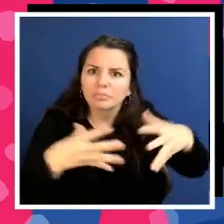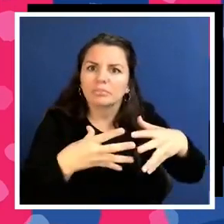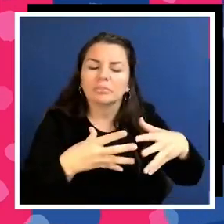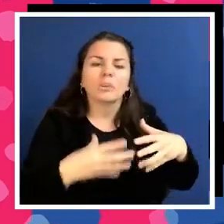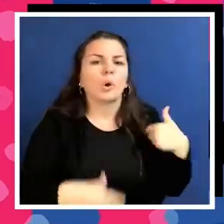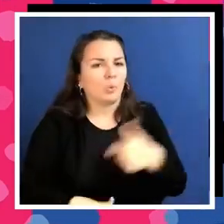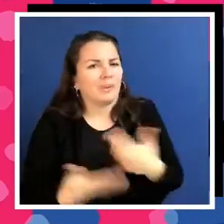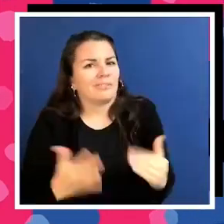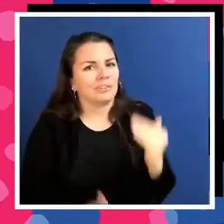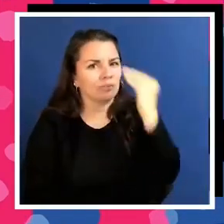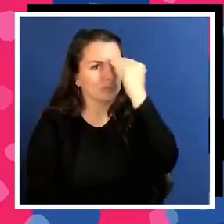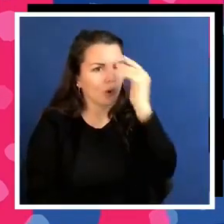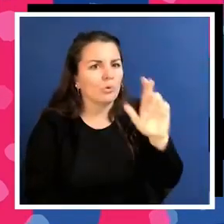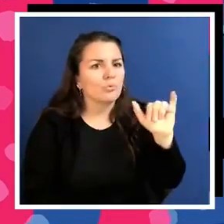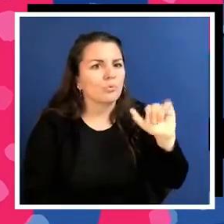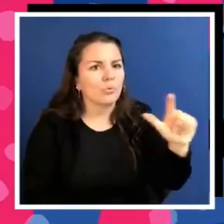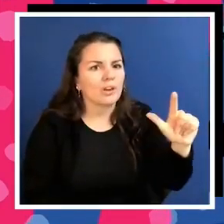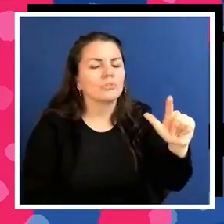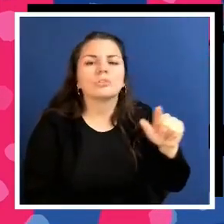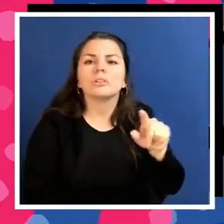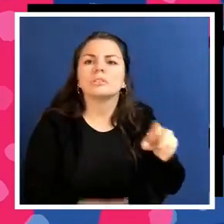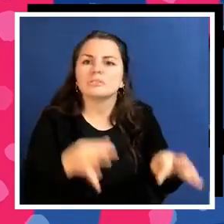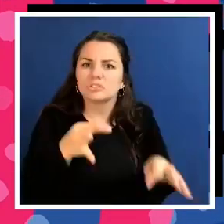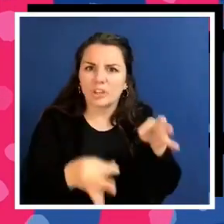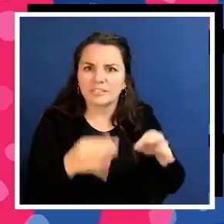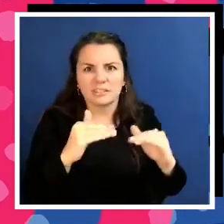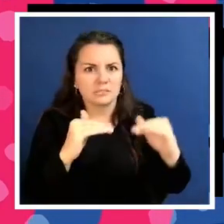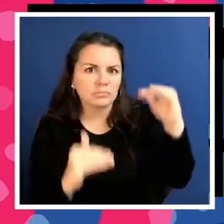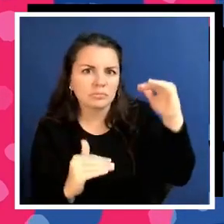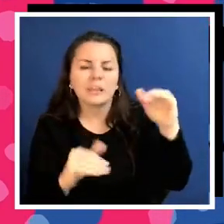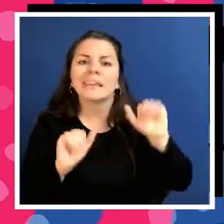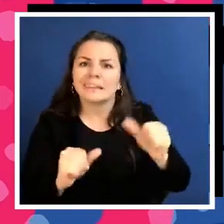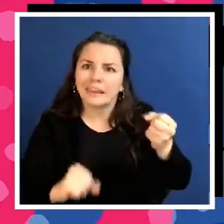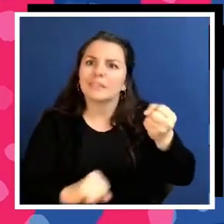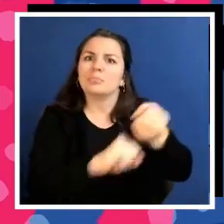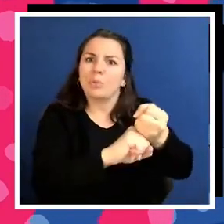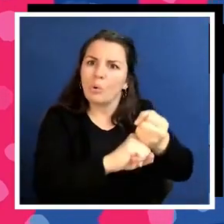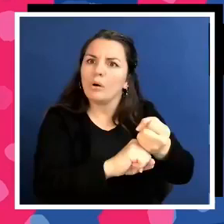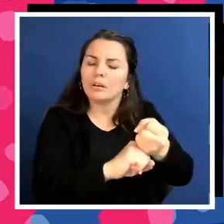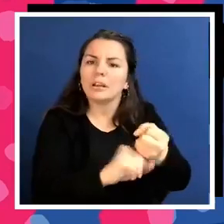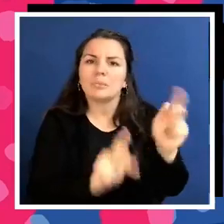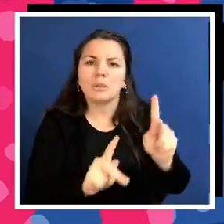THE UPTICKS IN TURNOUT THAT